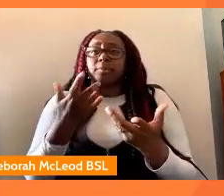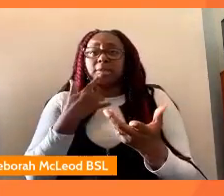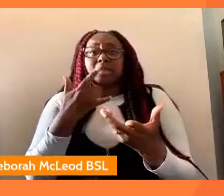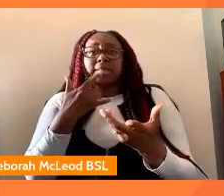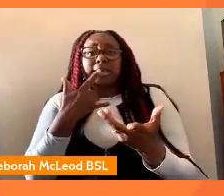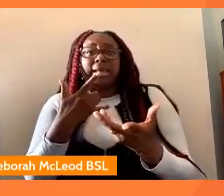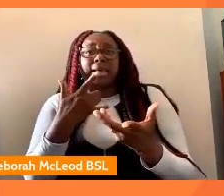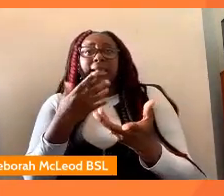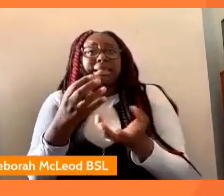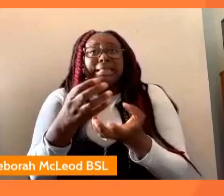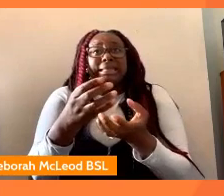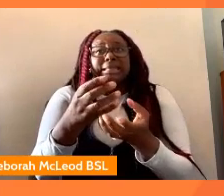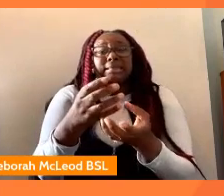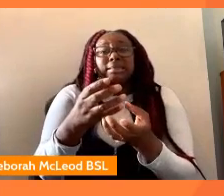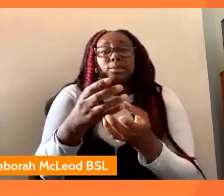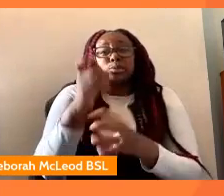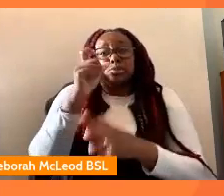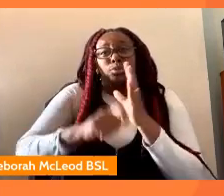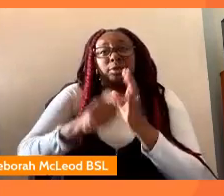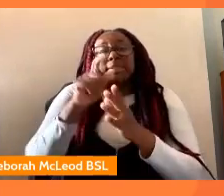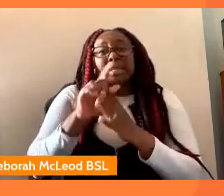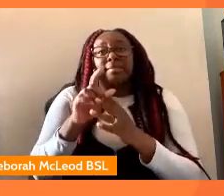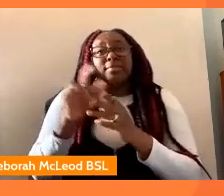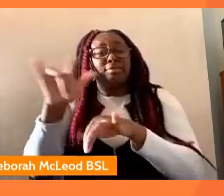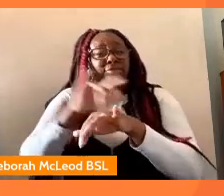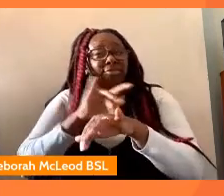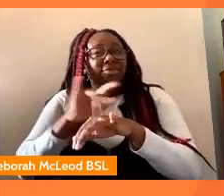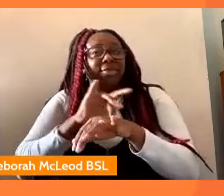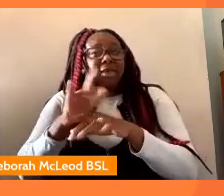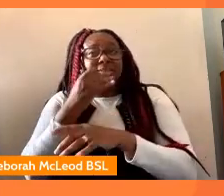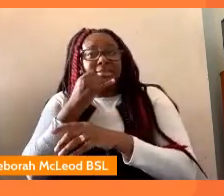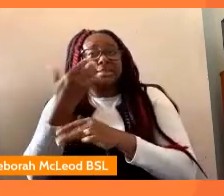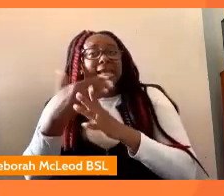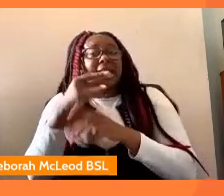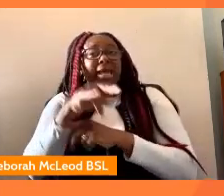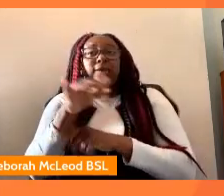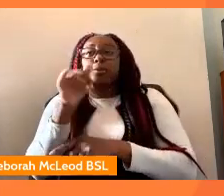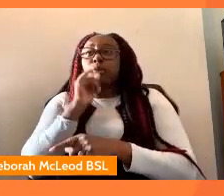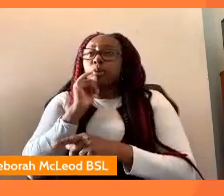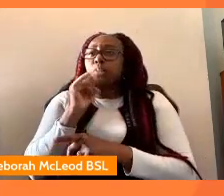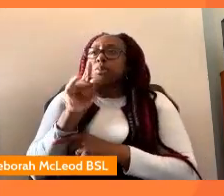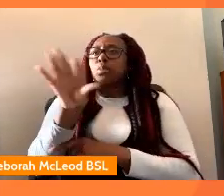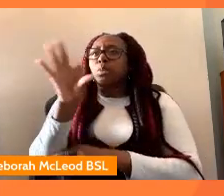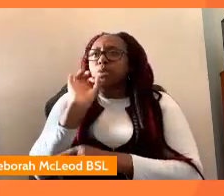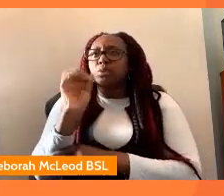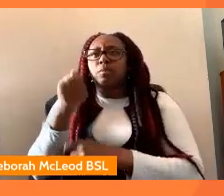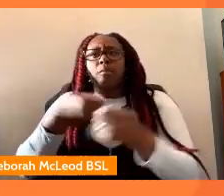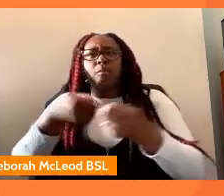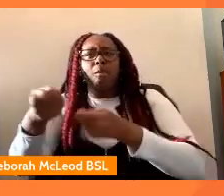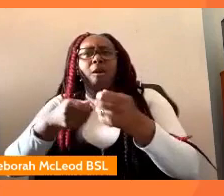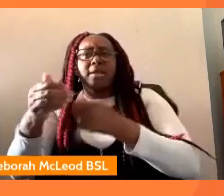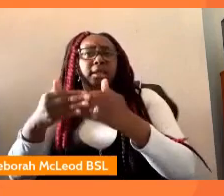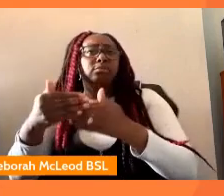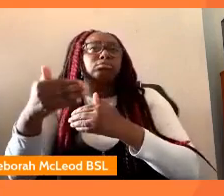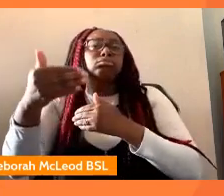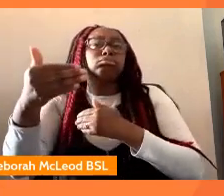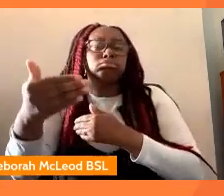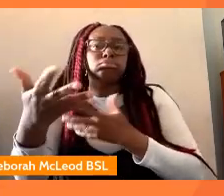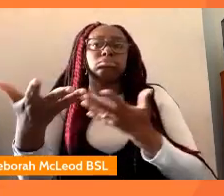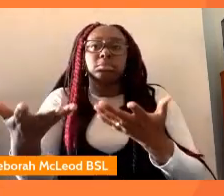theatre actually. So we are using the opportunity to market further for the digital platform,